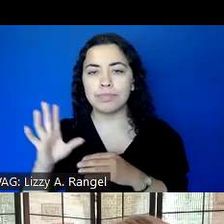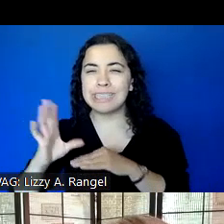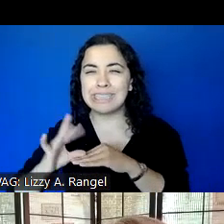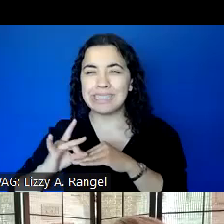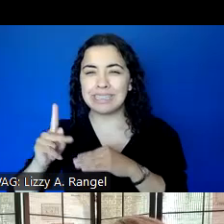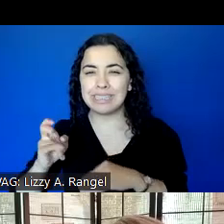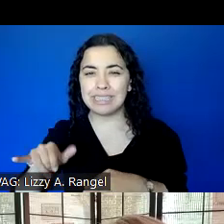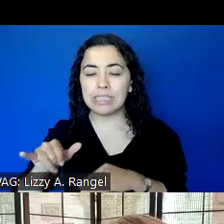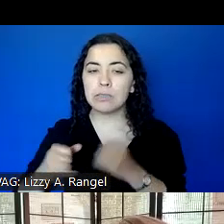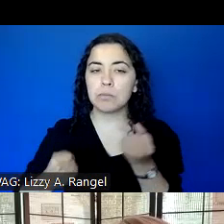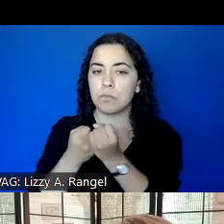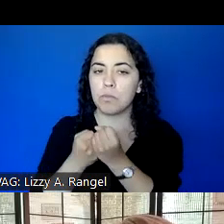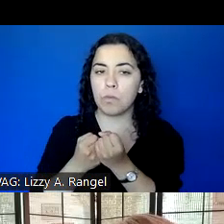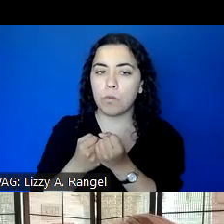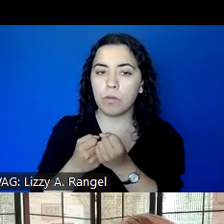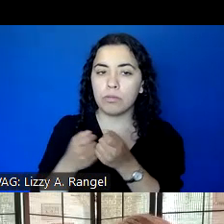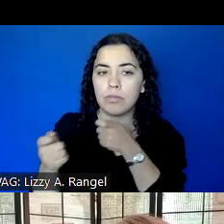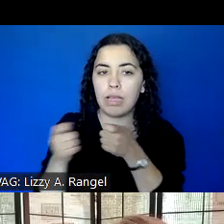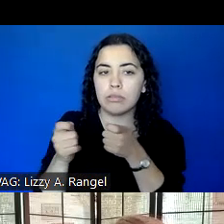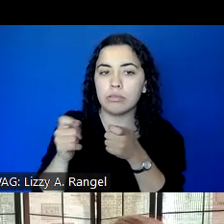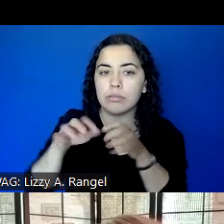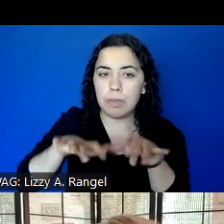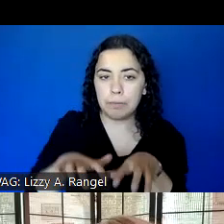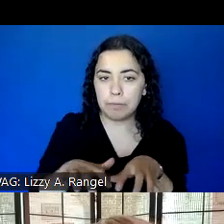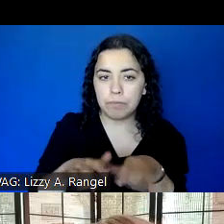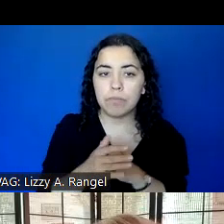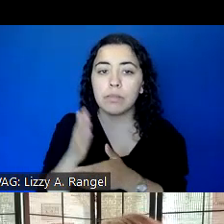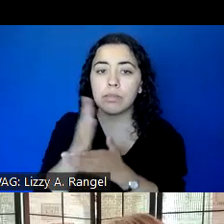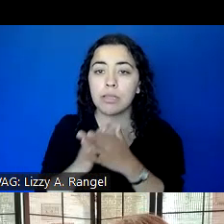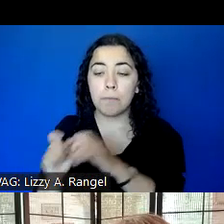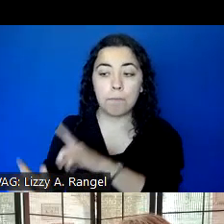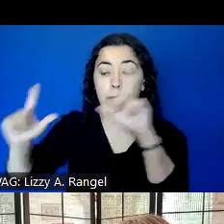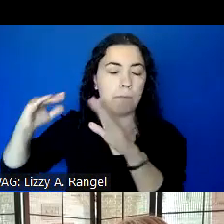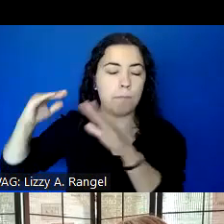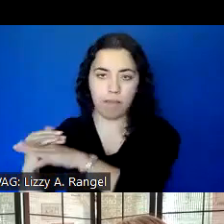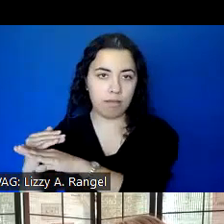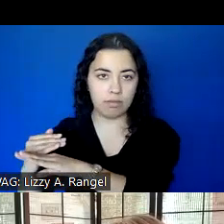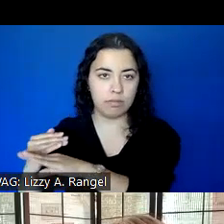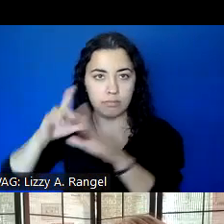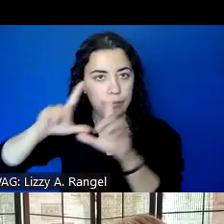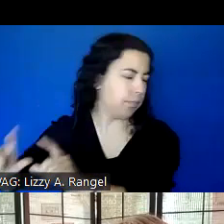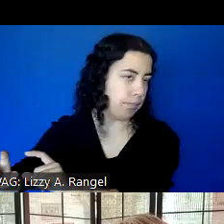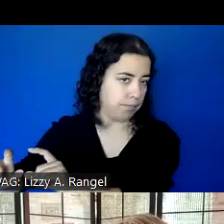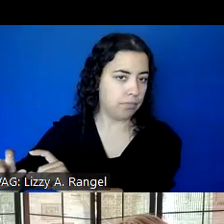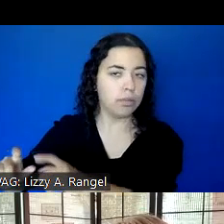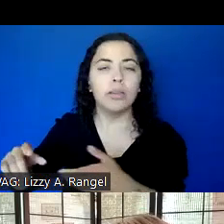clicks. There's accelerators. This is software that helps reduce the effort needed to type or